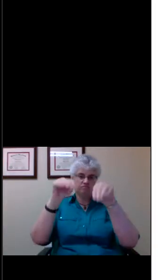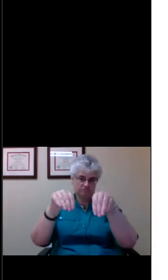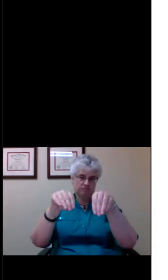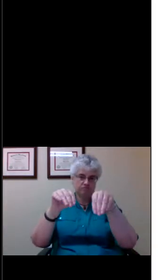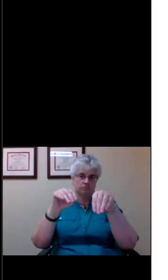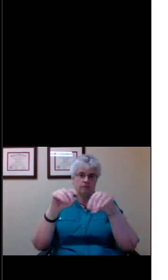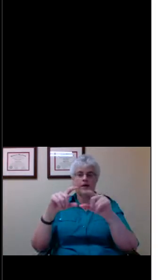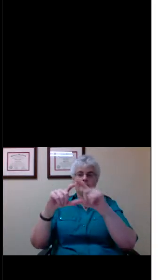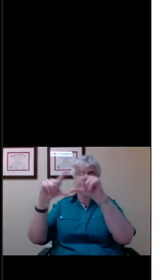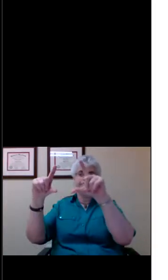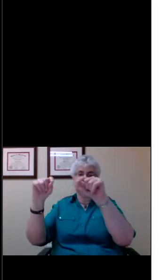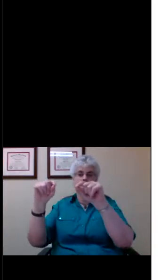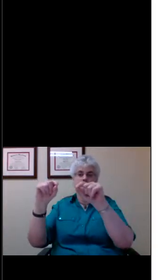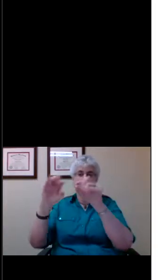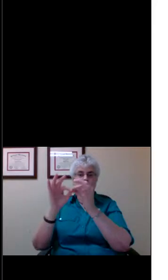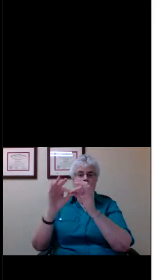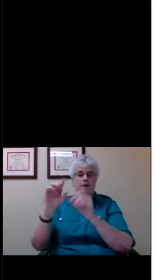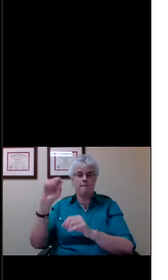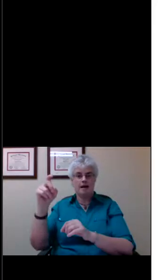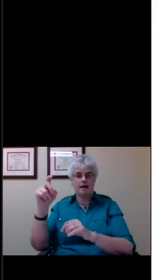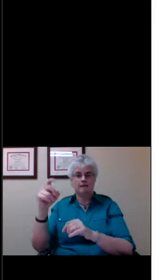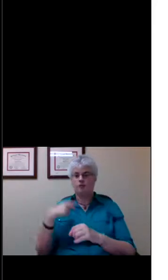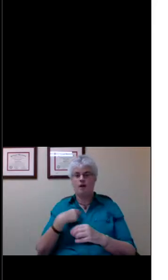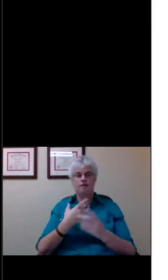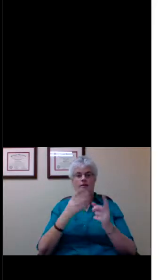monitor. It's basically- it works/functions like a webcam where you're